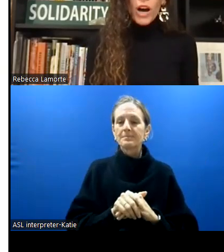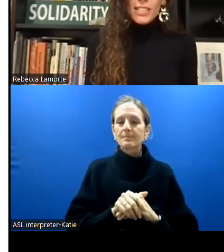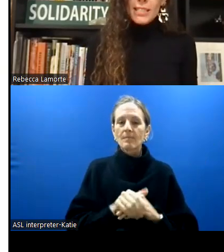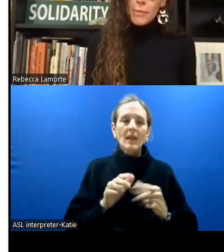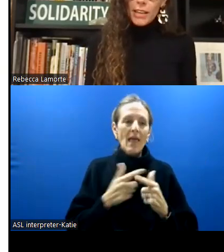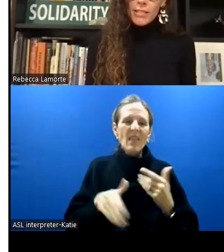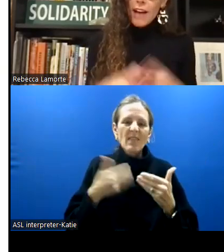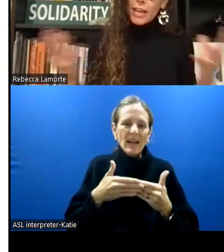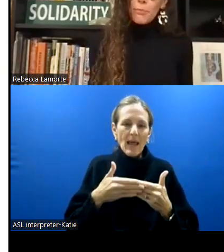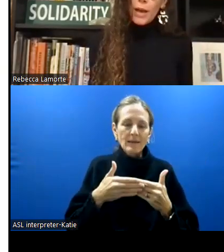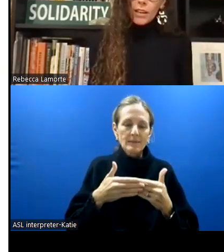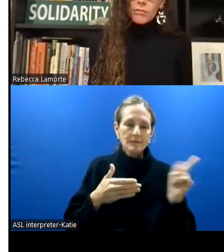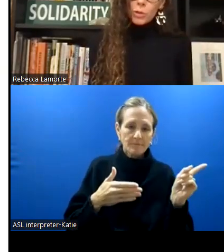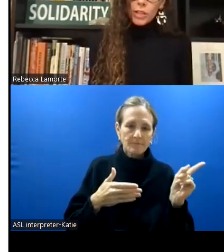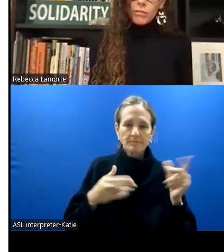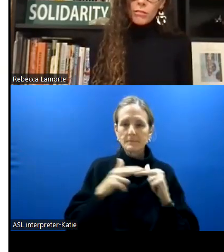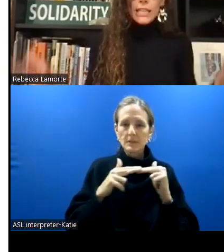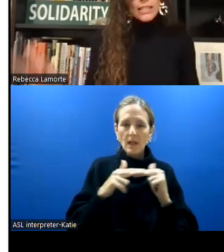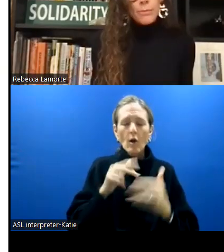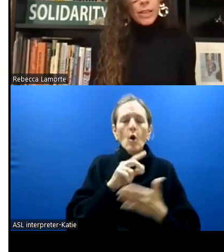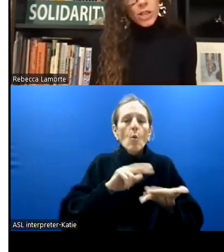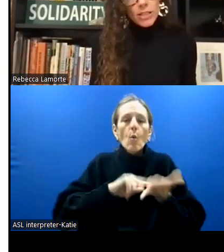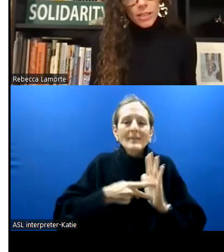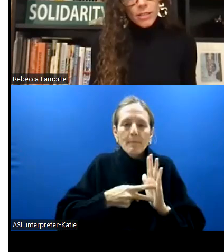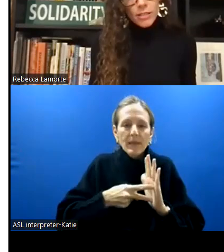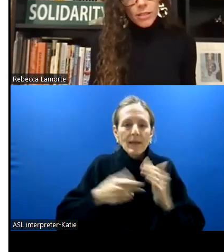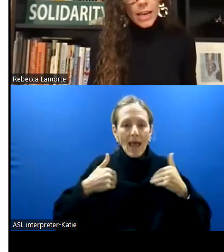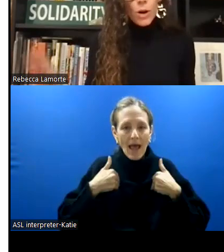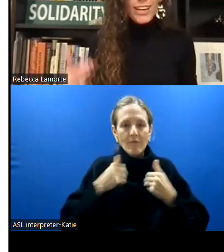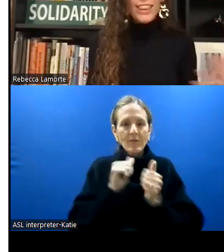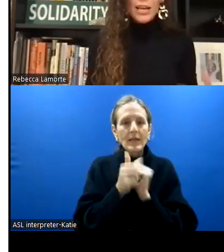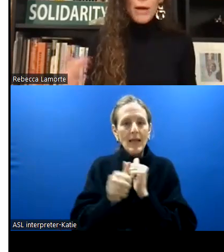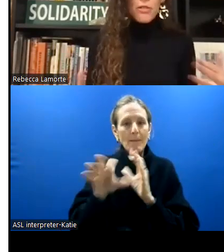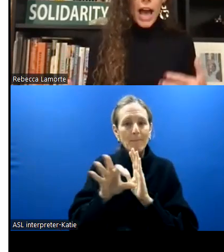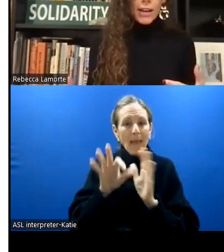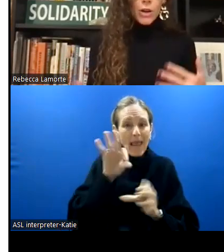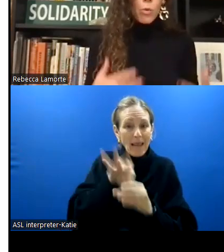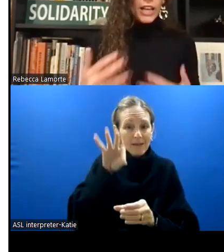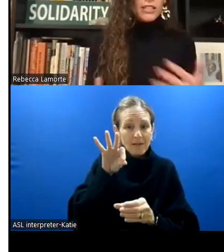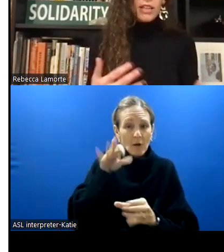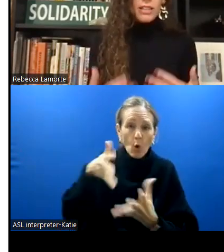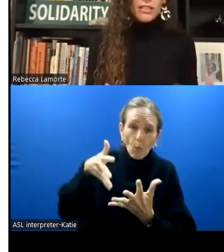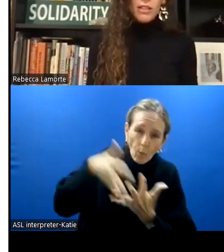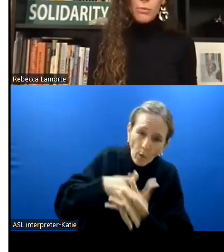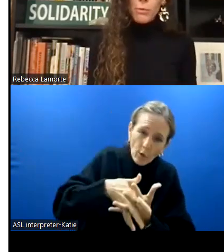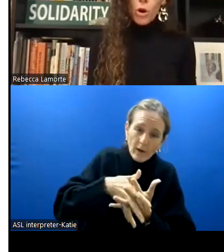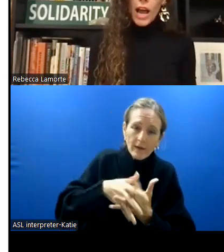What does it mean to have a campaign rooted in disability justice? And I want you to think about that while I discuss this a little bit more.